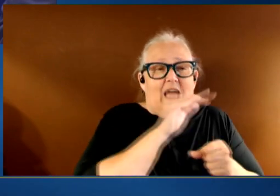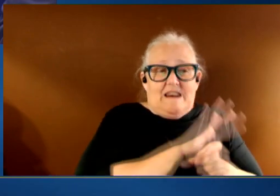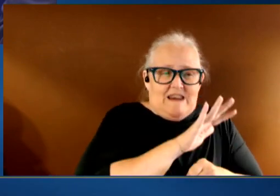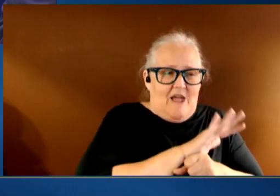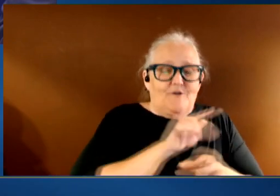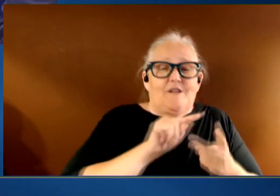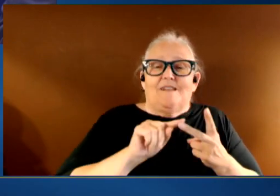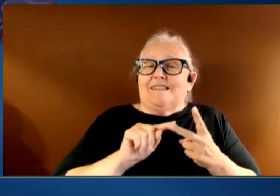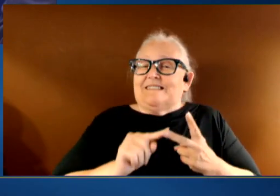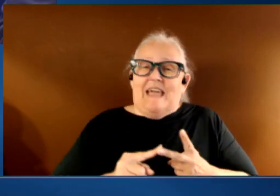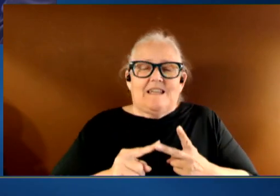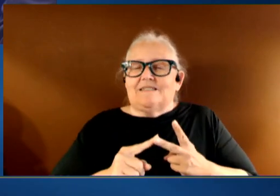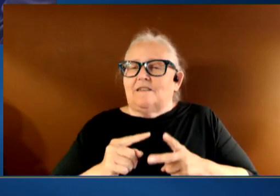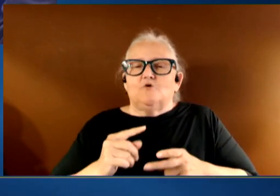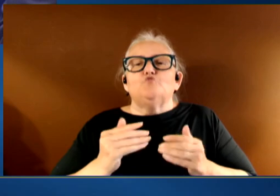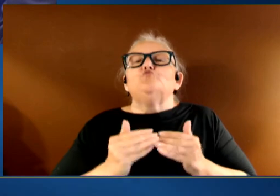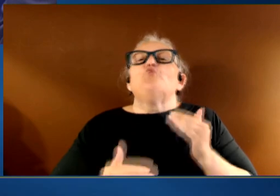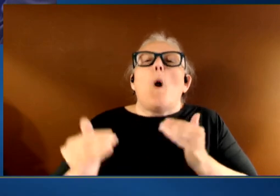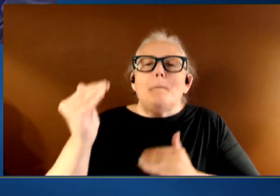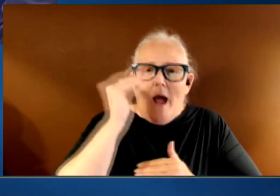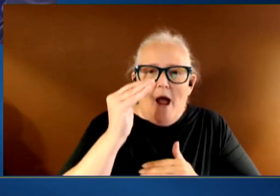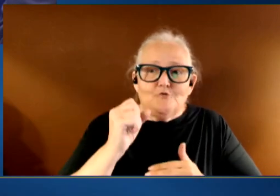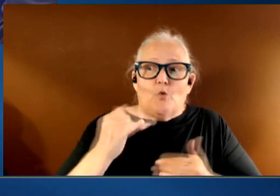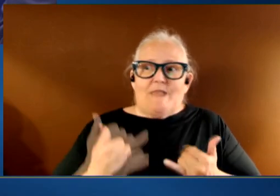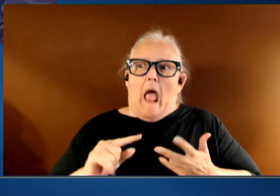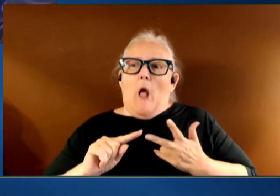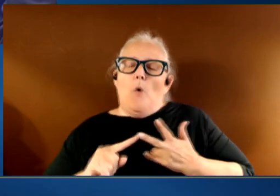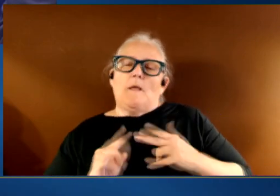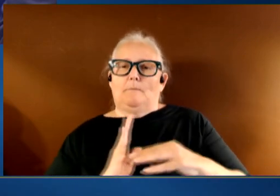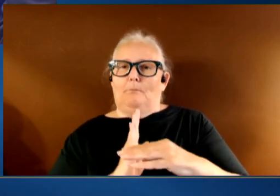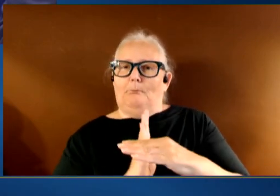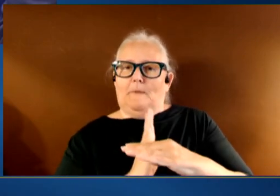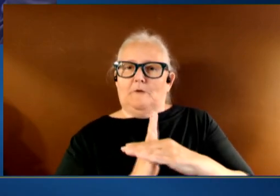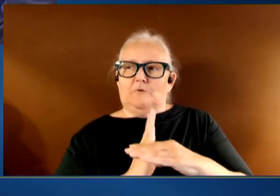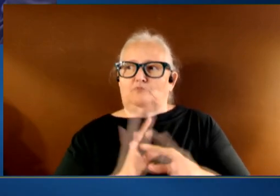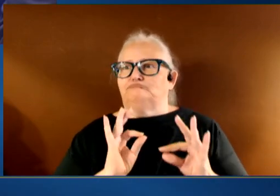So, we're very excited about this new approach, and we're really trying to target patients that